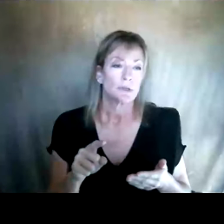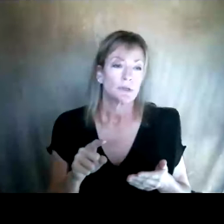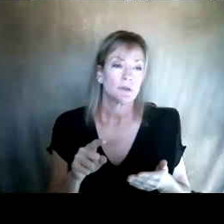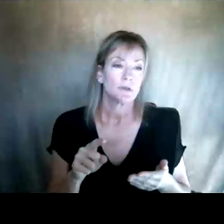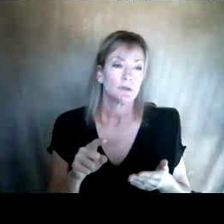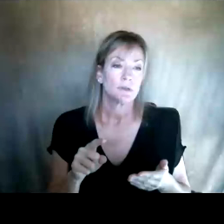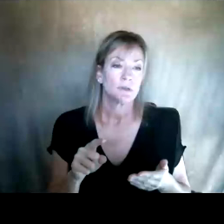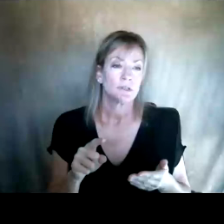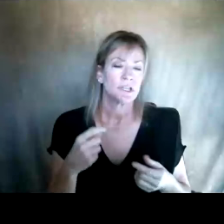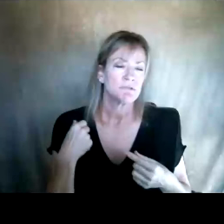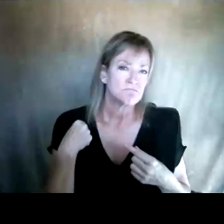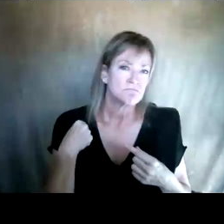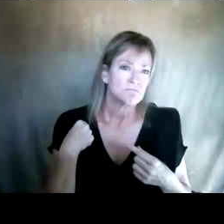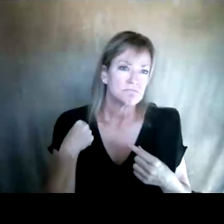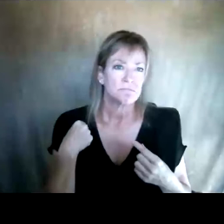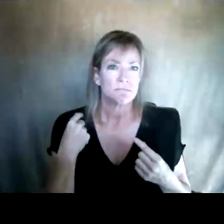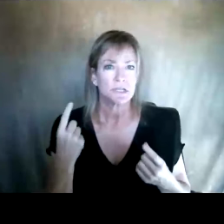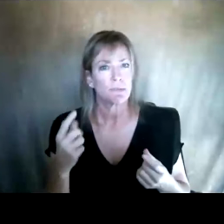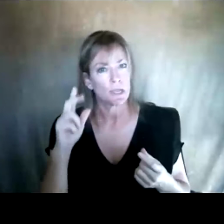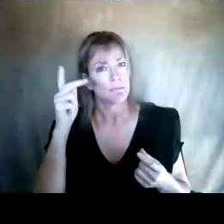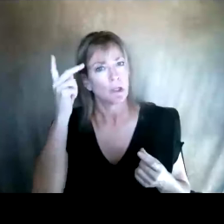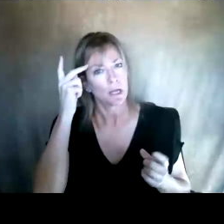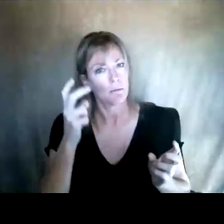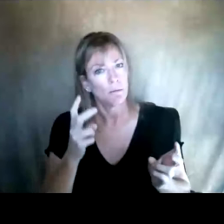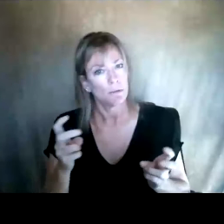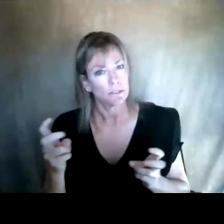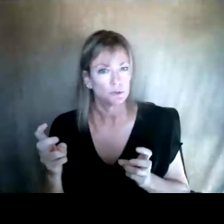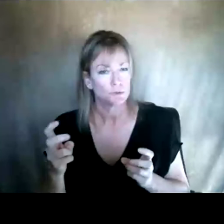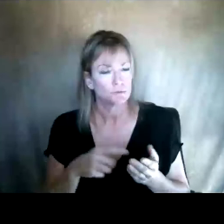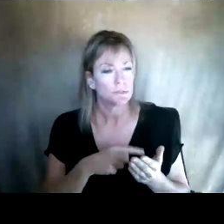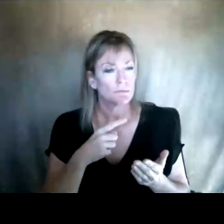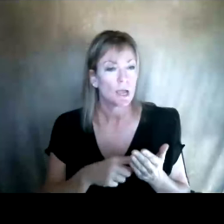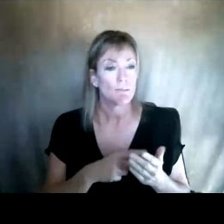IT HAS BEEN A POLITICAL ISSUE AT TIMES, BUT WE ARE SEEING